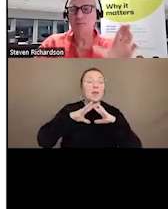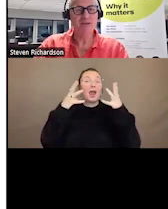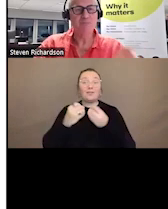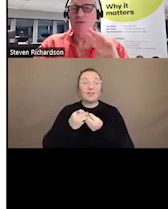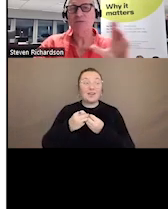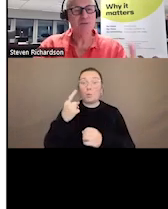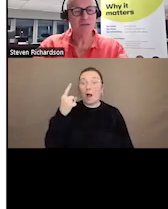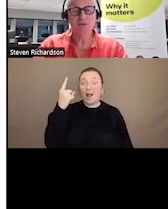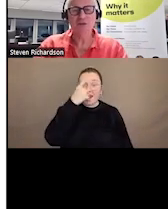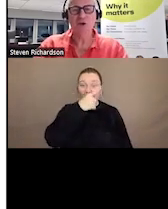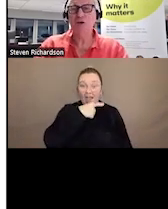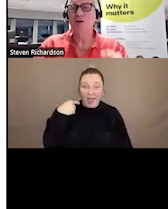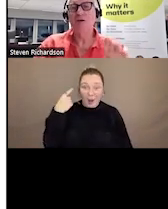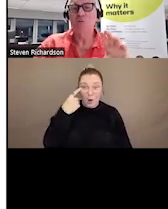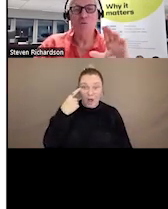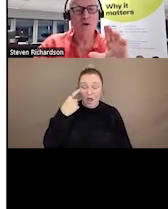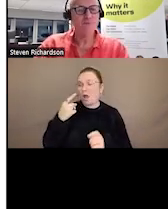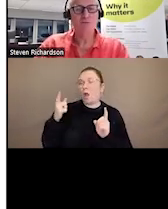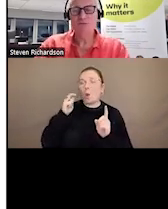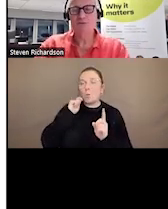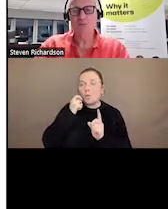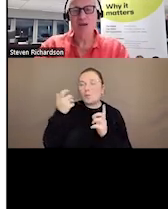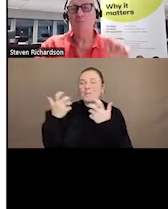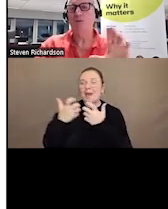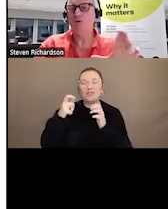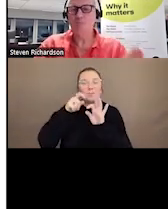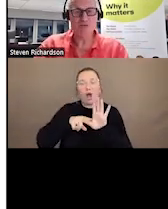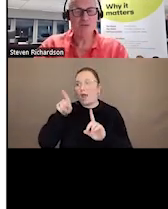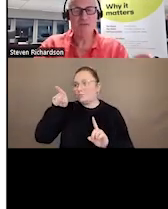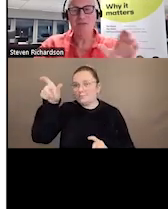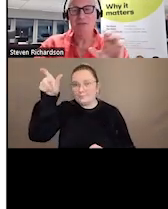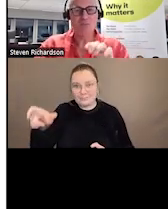matched by this particular donor or up to a certain amount we will match this in this